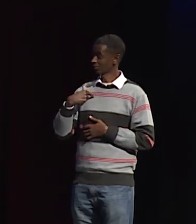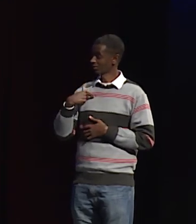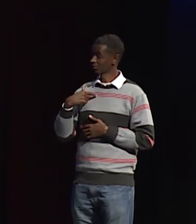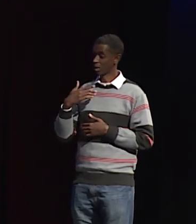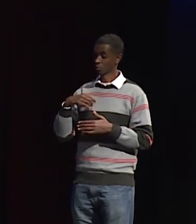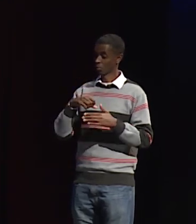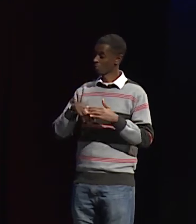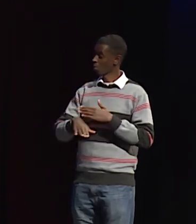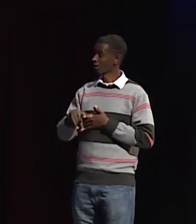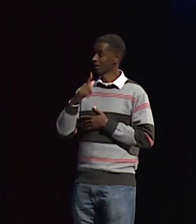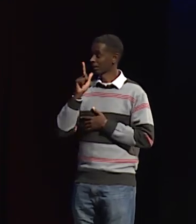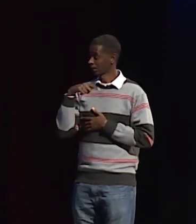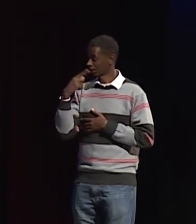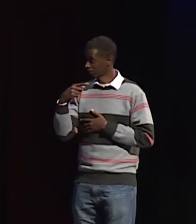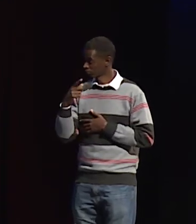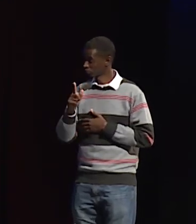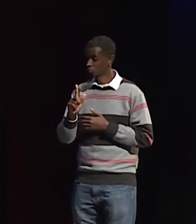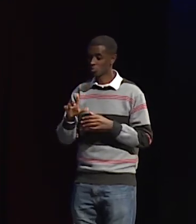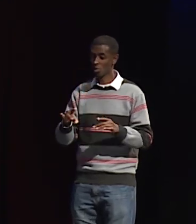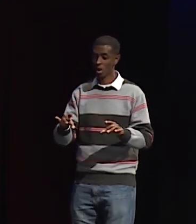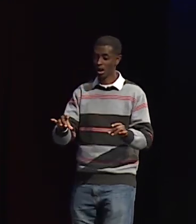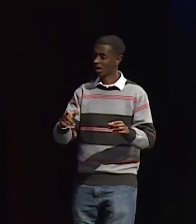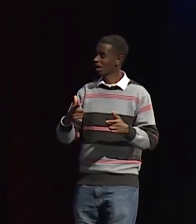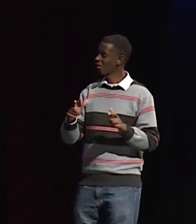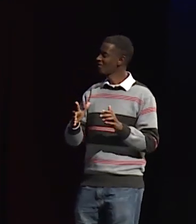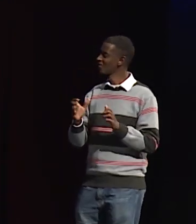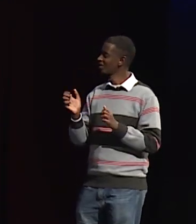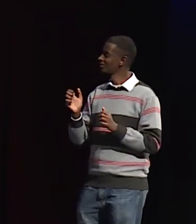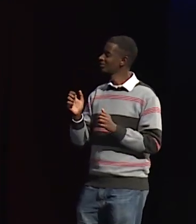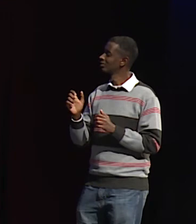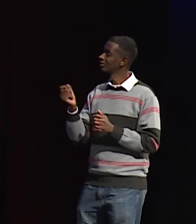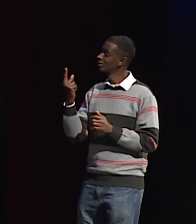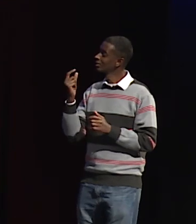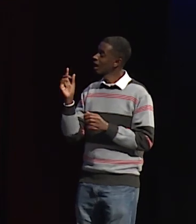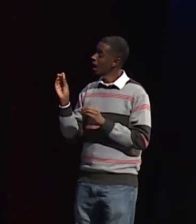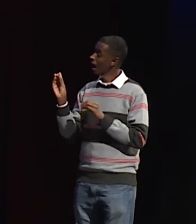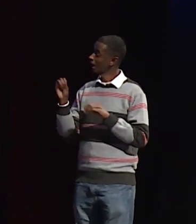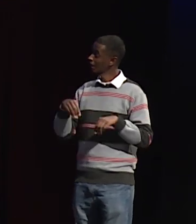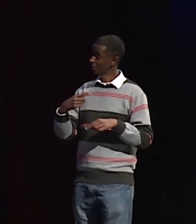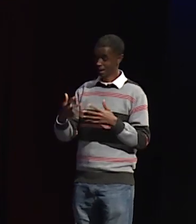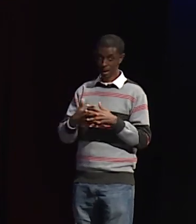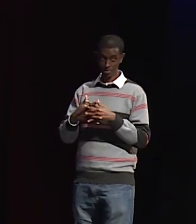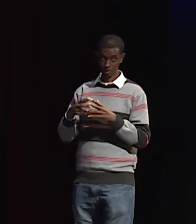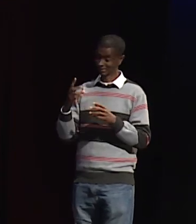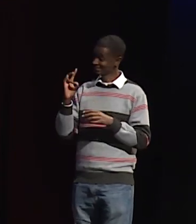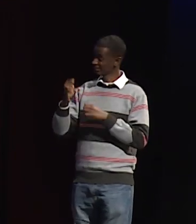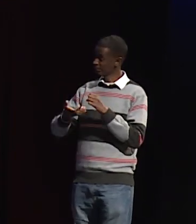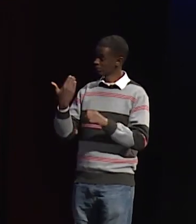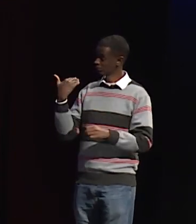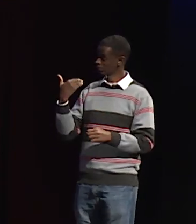and in my personal experience, I was born hearing, and so I did acquire language.